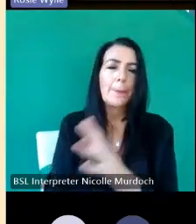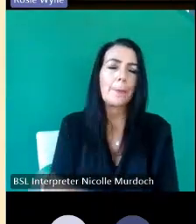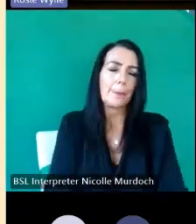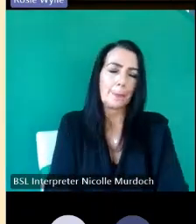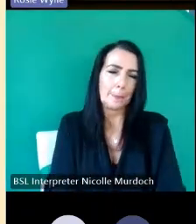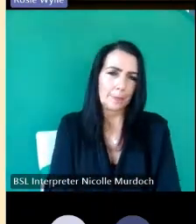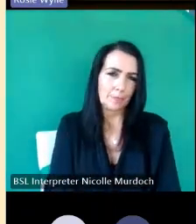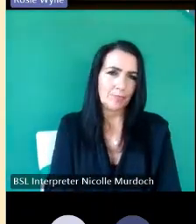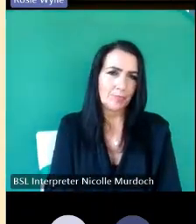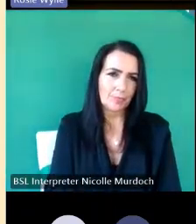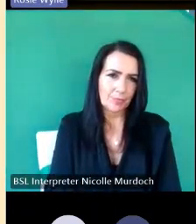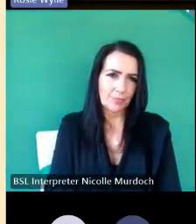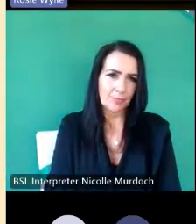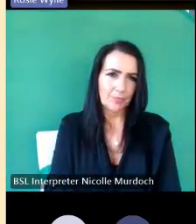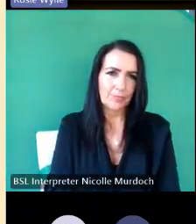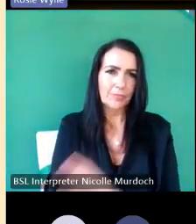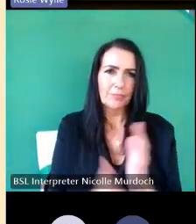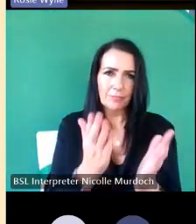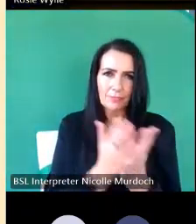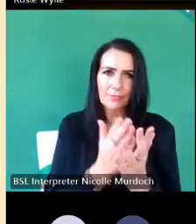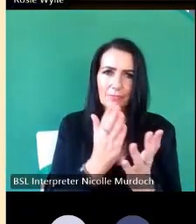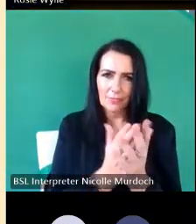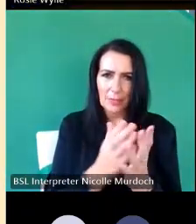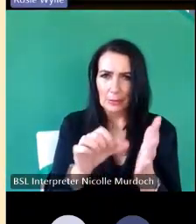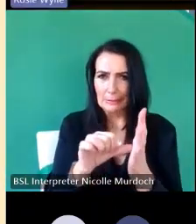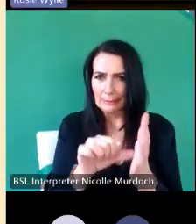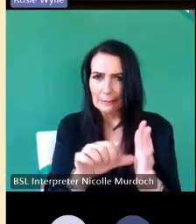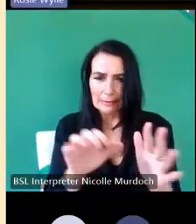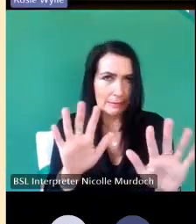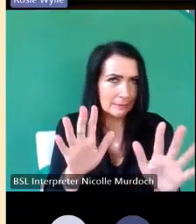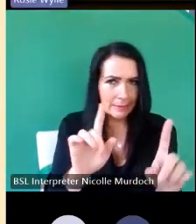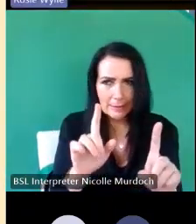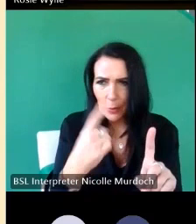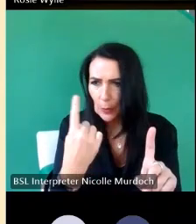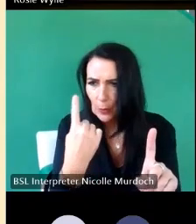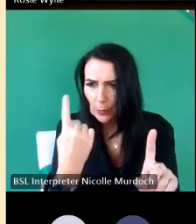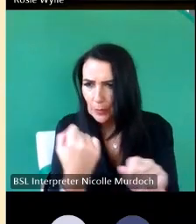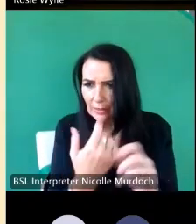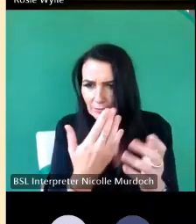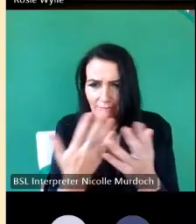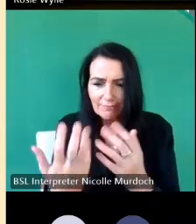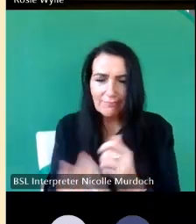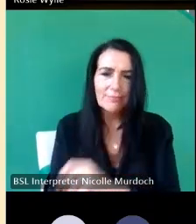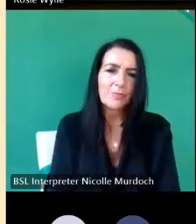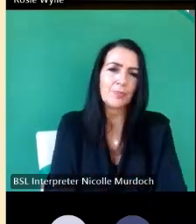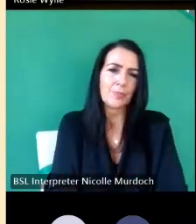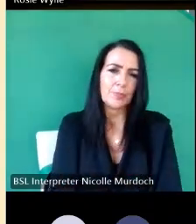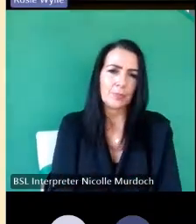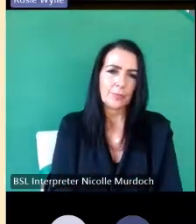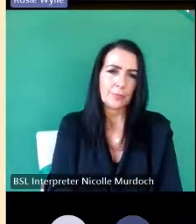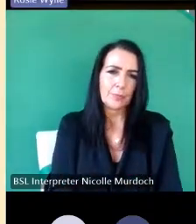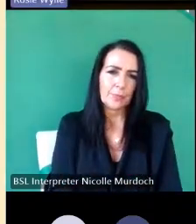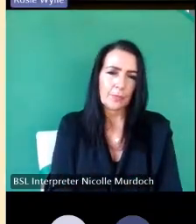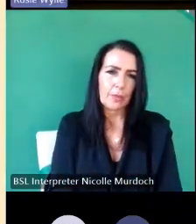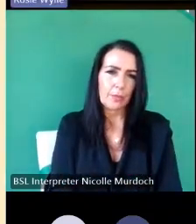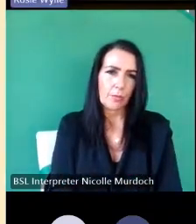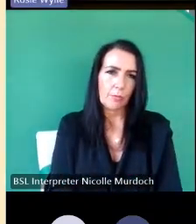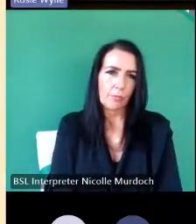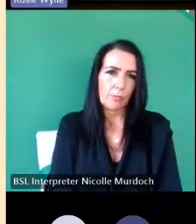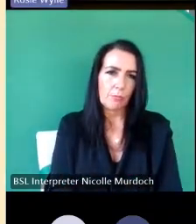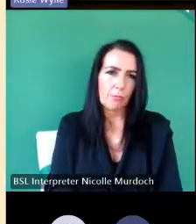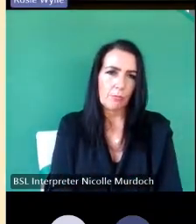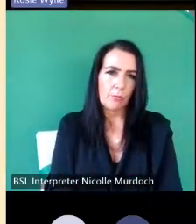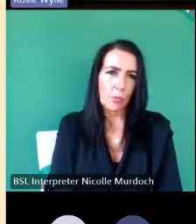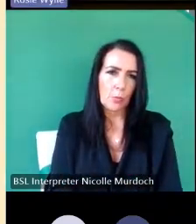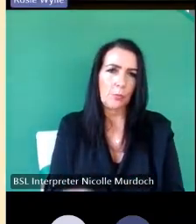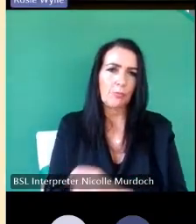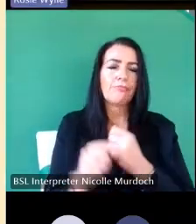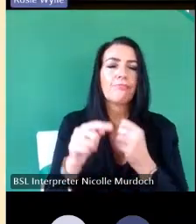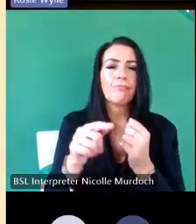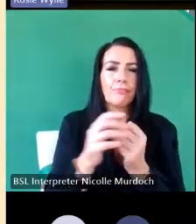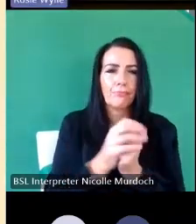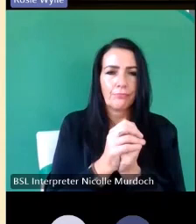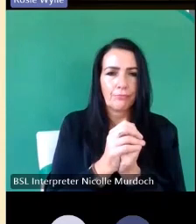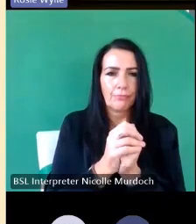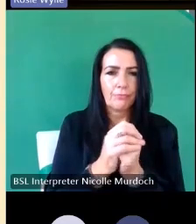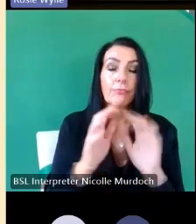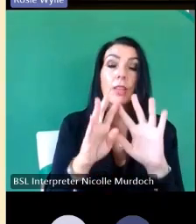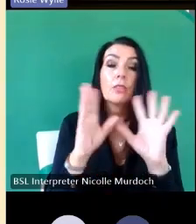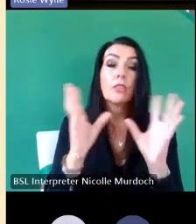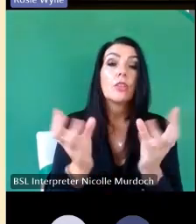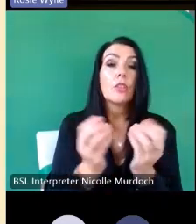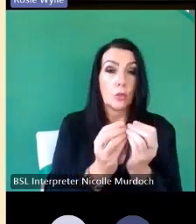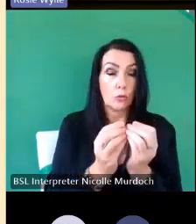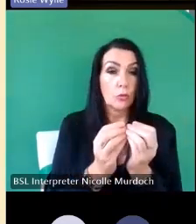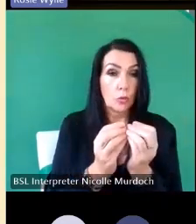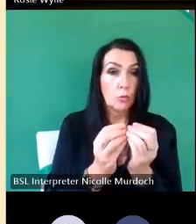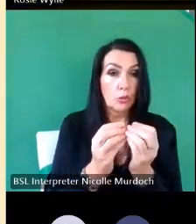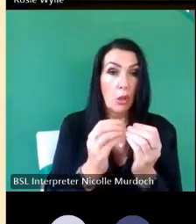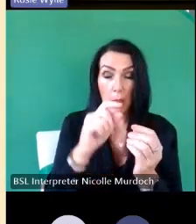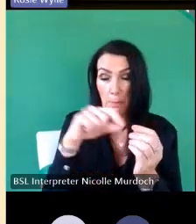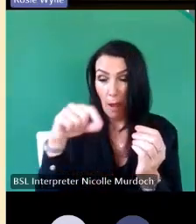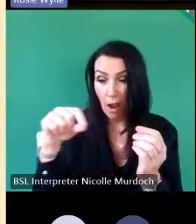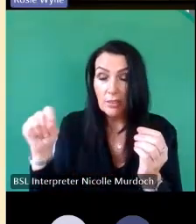a bit of a a bit of a trail next please b bs at glas Cathedral total marks found 1452 500 sorry